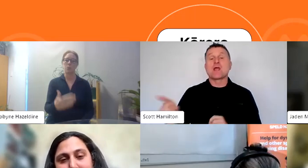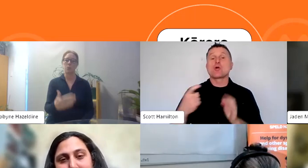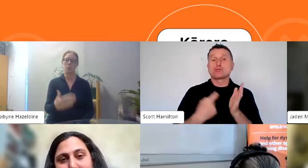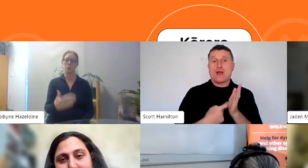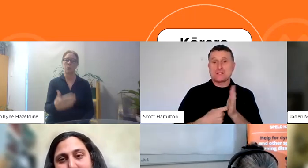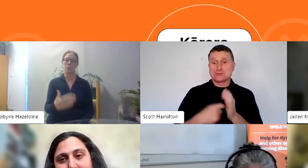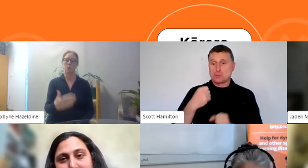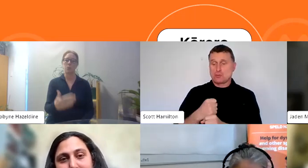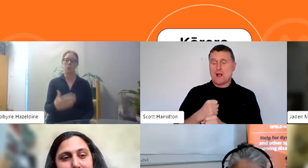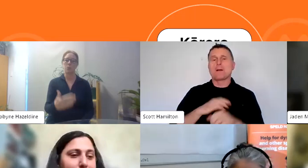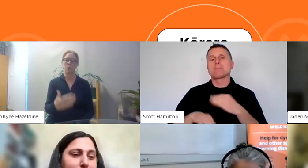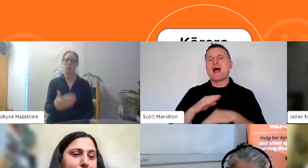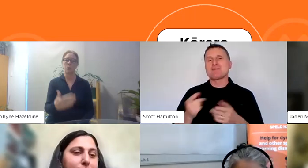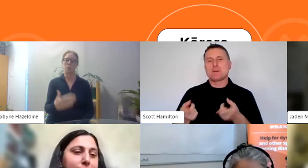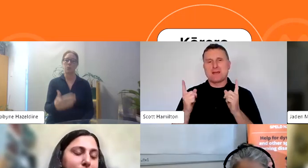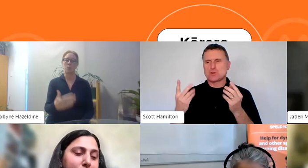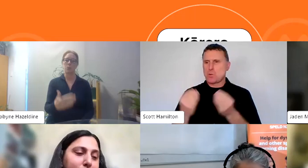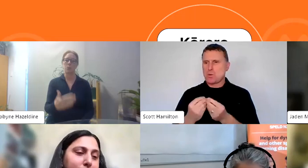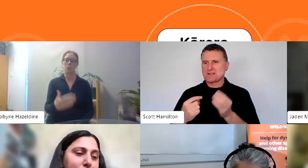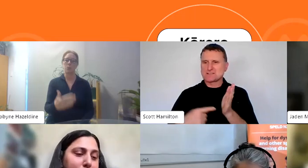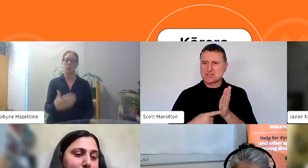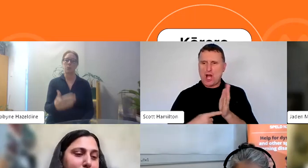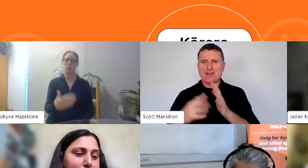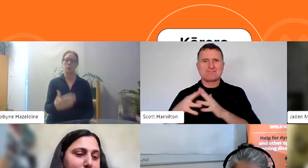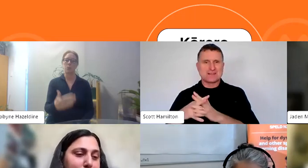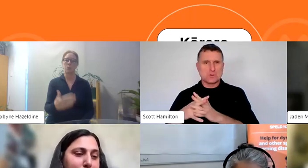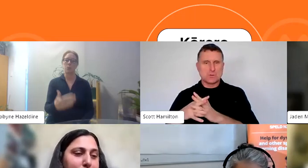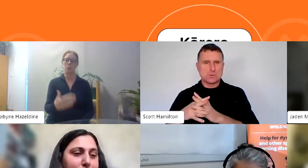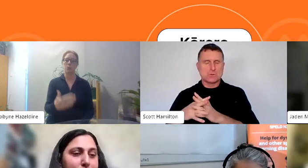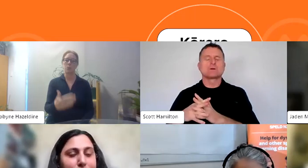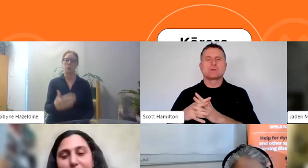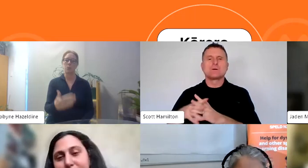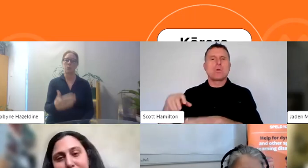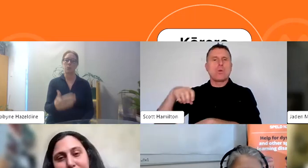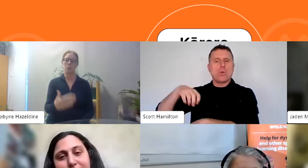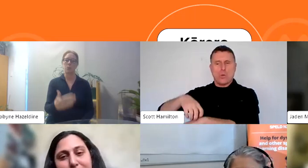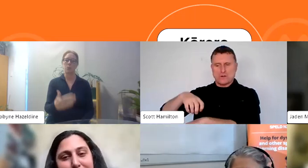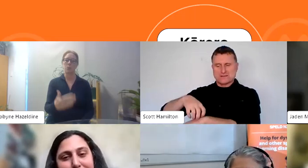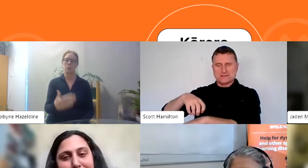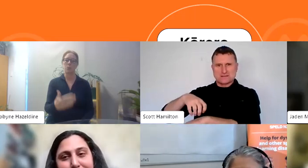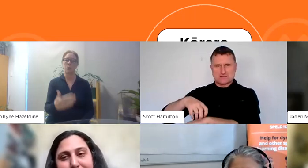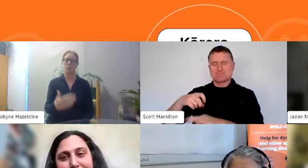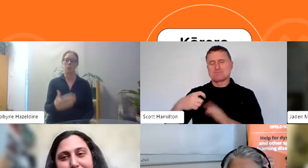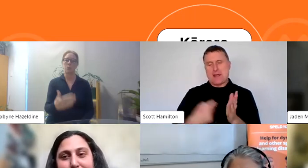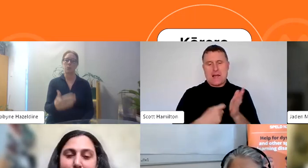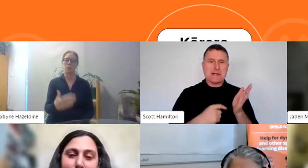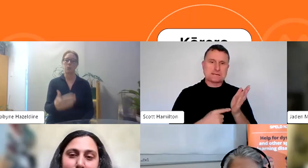Manager for Tuawhitu o Akarana Cluster 7 RTLB. So today we'll